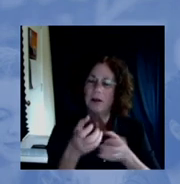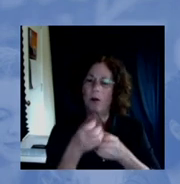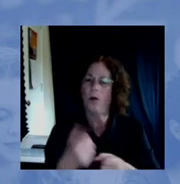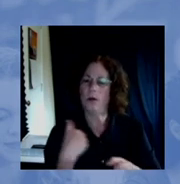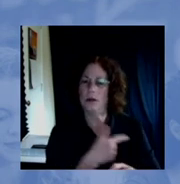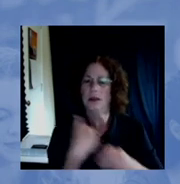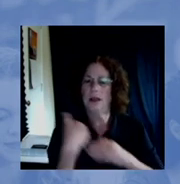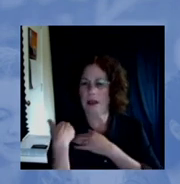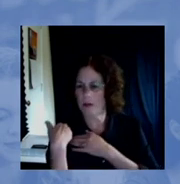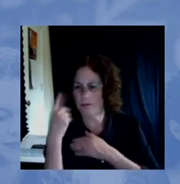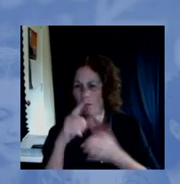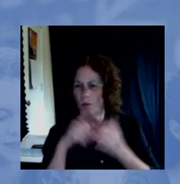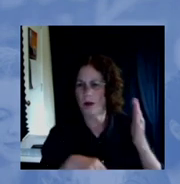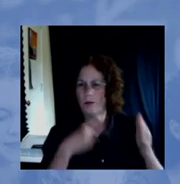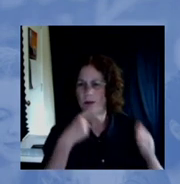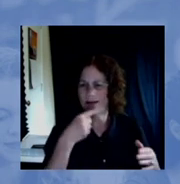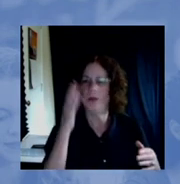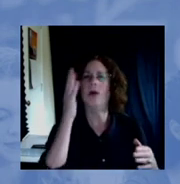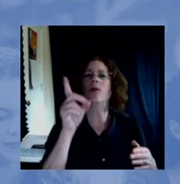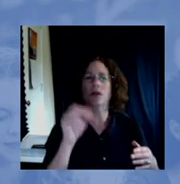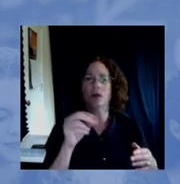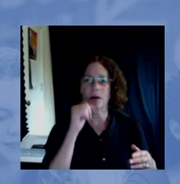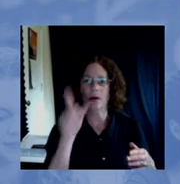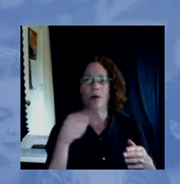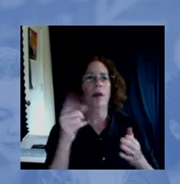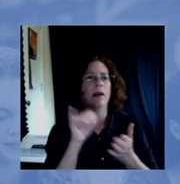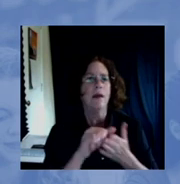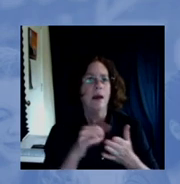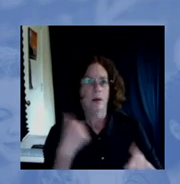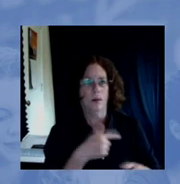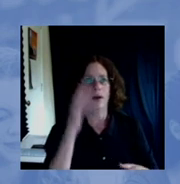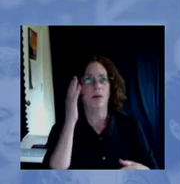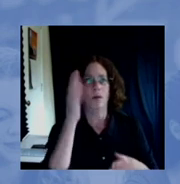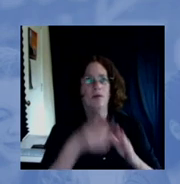WE'RE SAYING WE'RE GOING TO DO AND NOT ONLY THAT, WE WILL REVIEW AND UPDATE AND CONTINUE